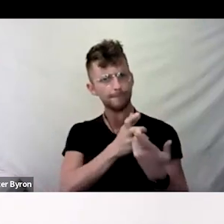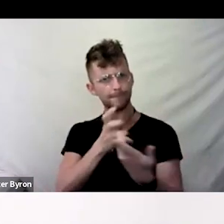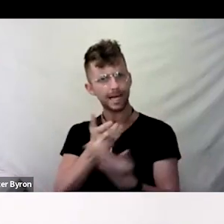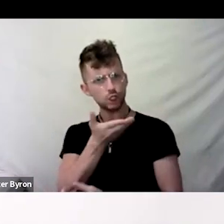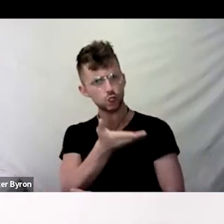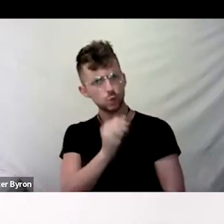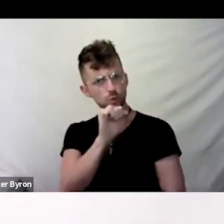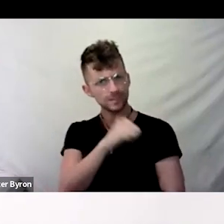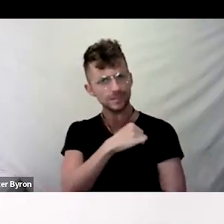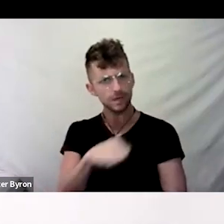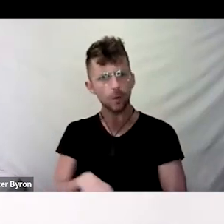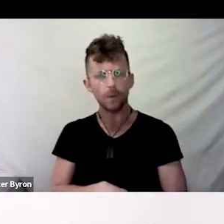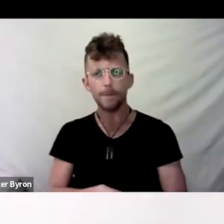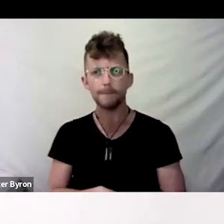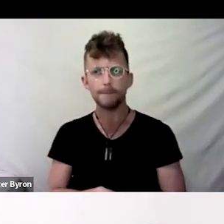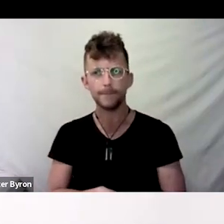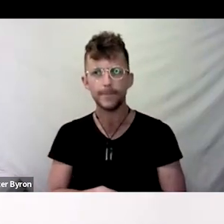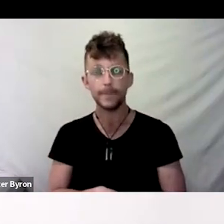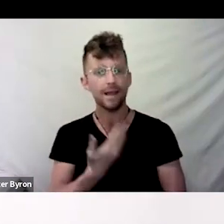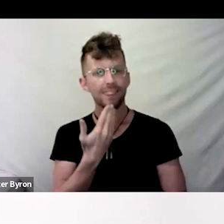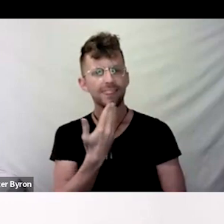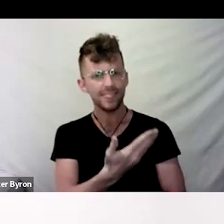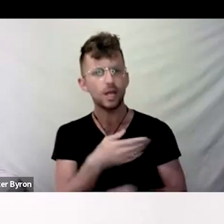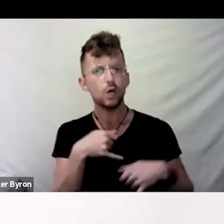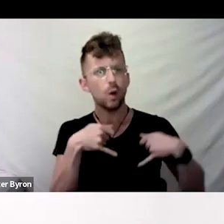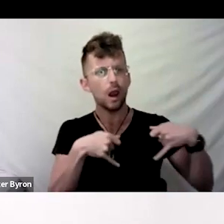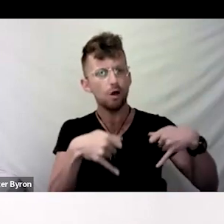Yes, and of course these questions did come in before the introduction